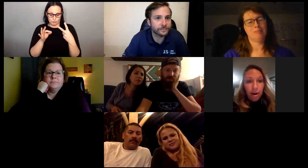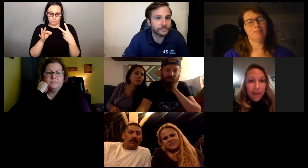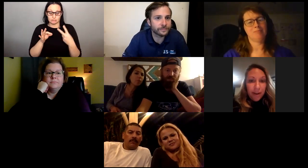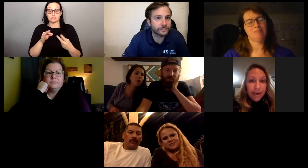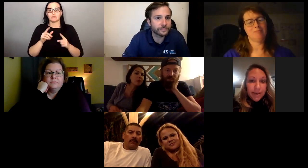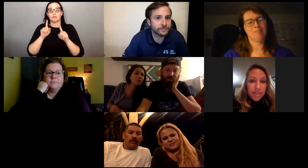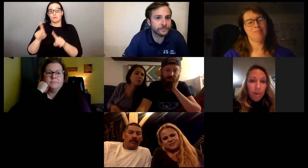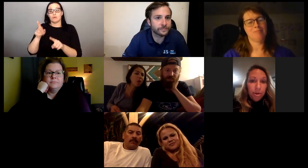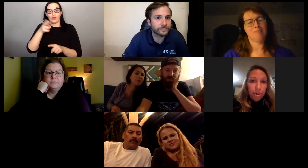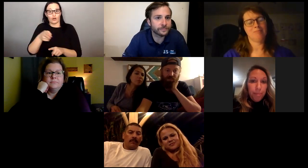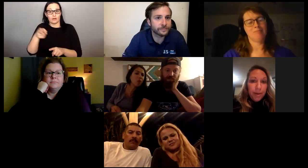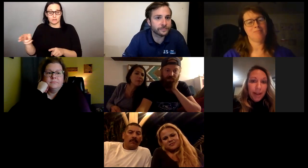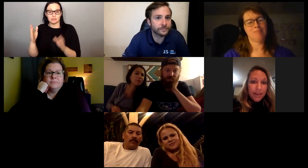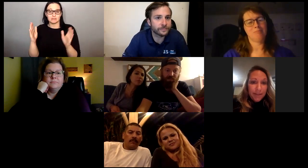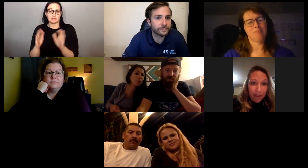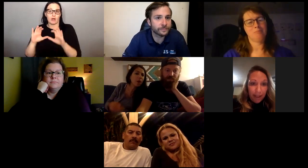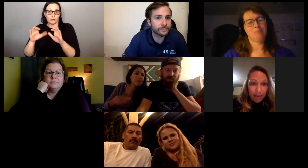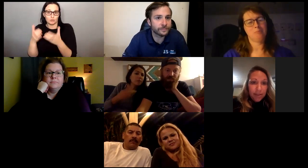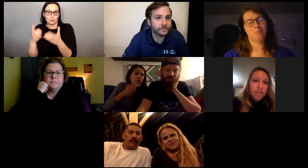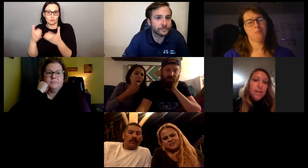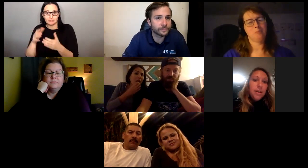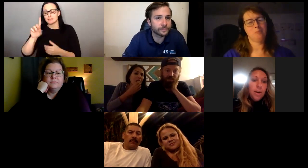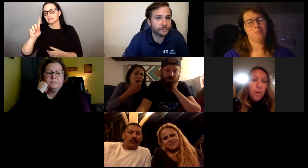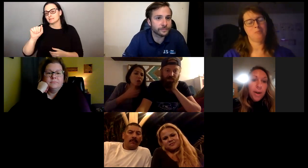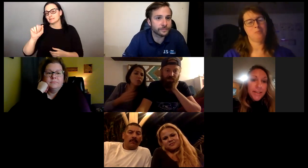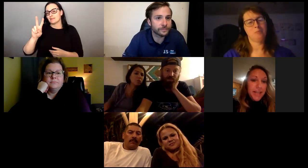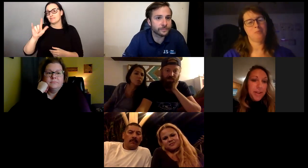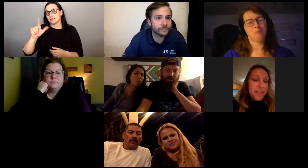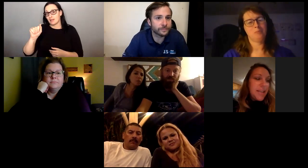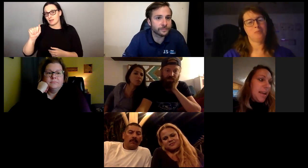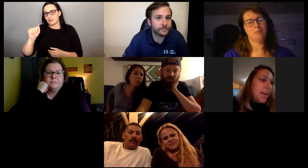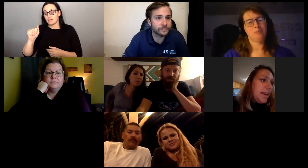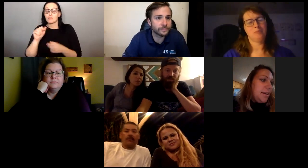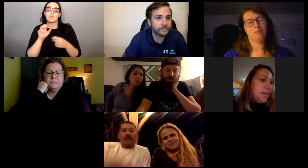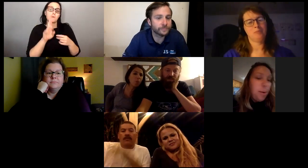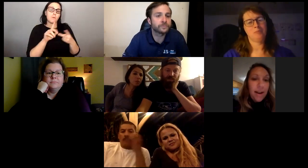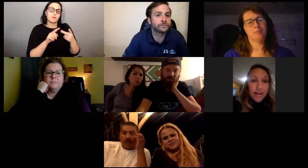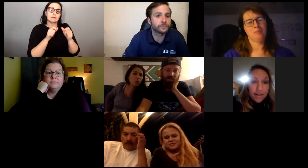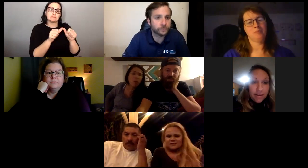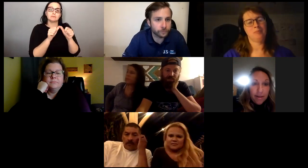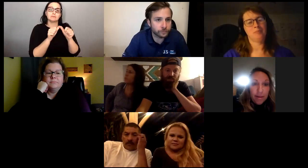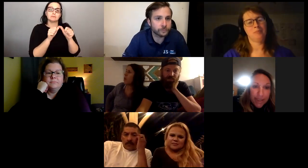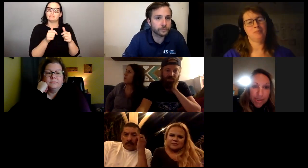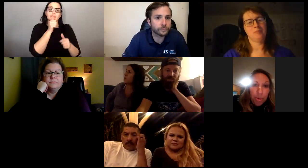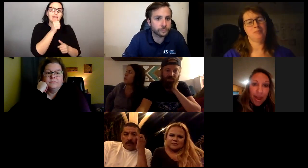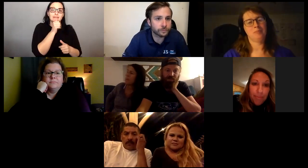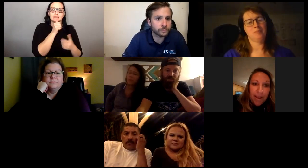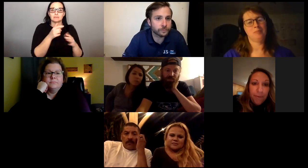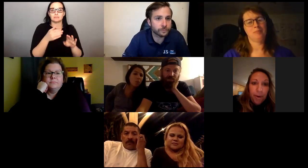of hearing small group at davila or to continue to stay